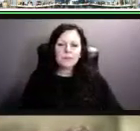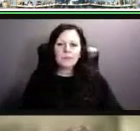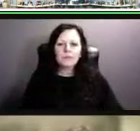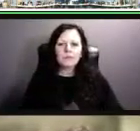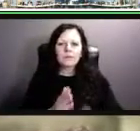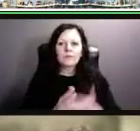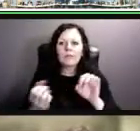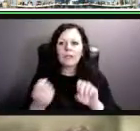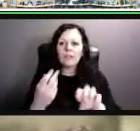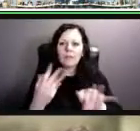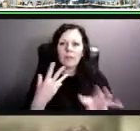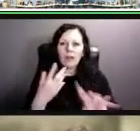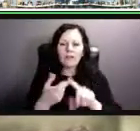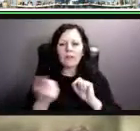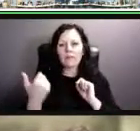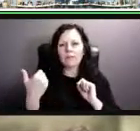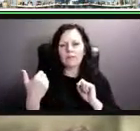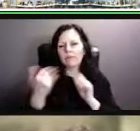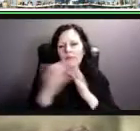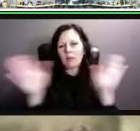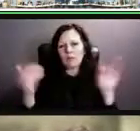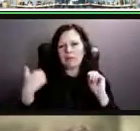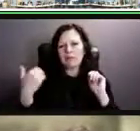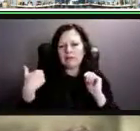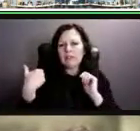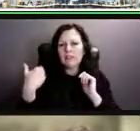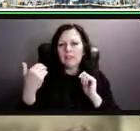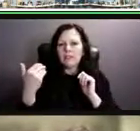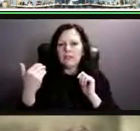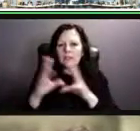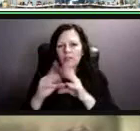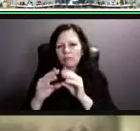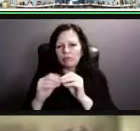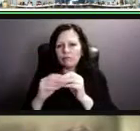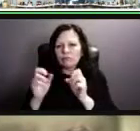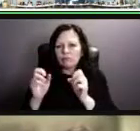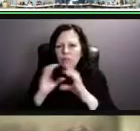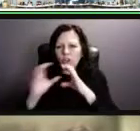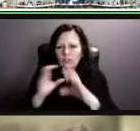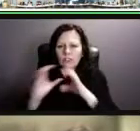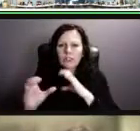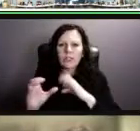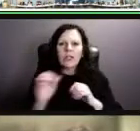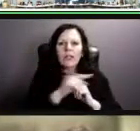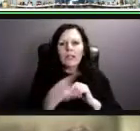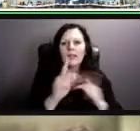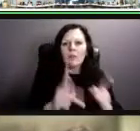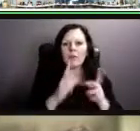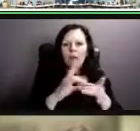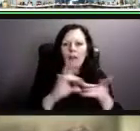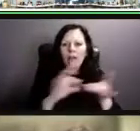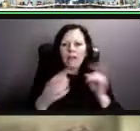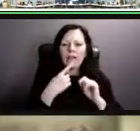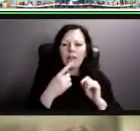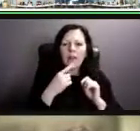IT COULD BE SOME OF